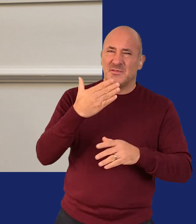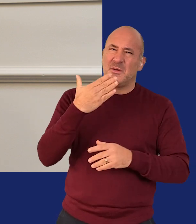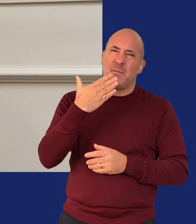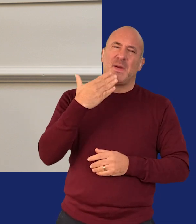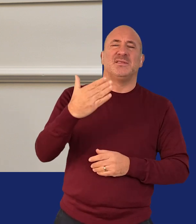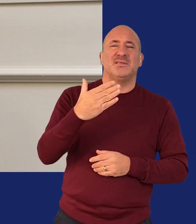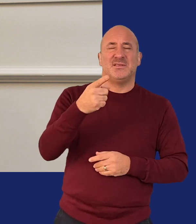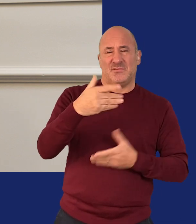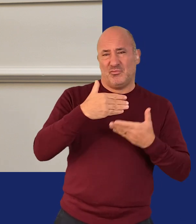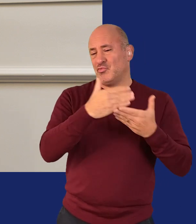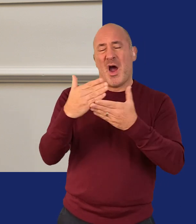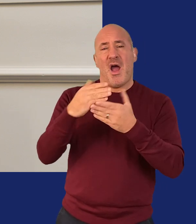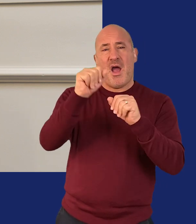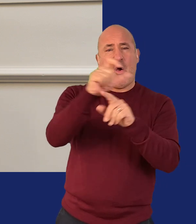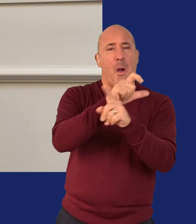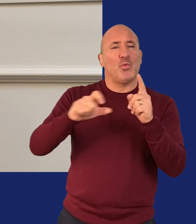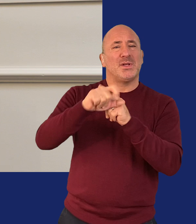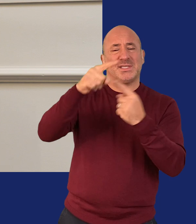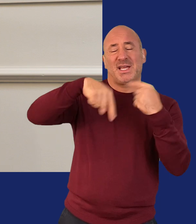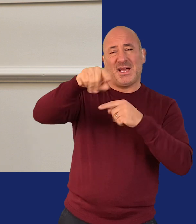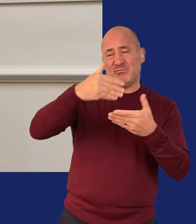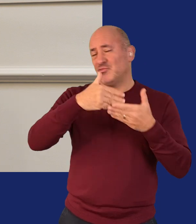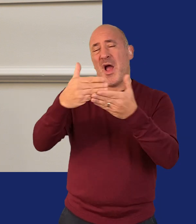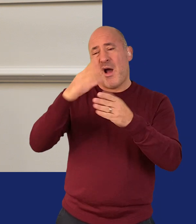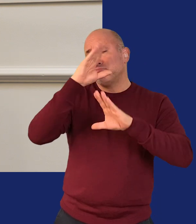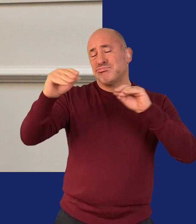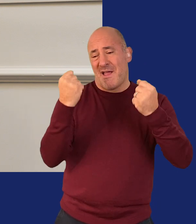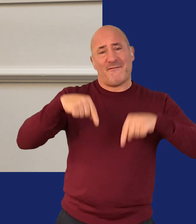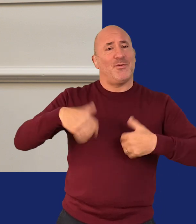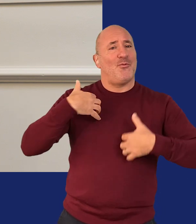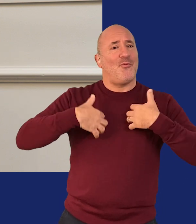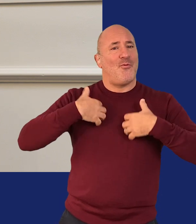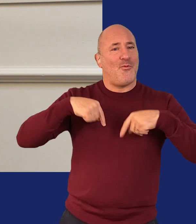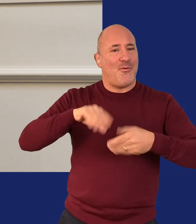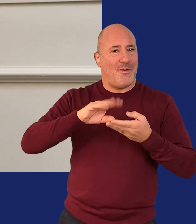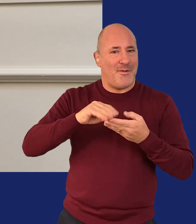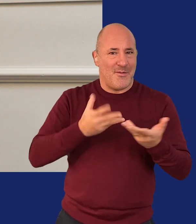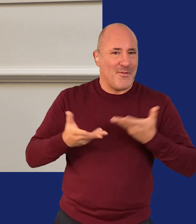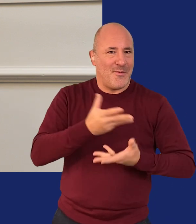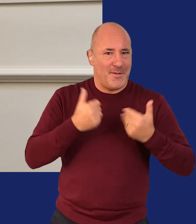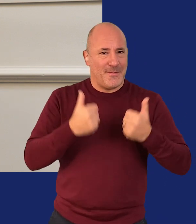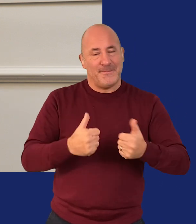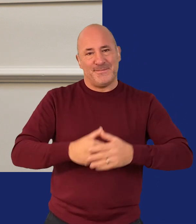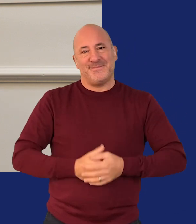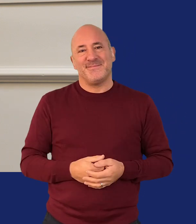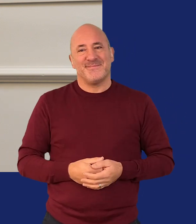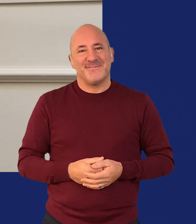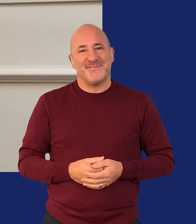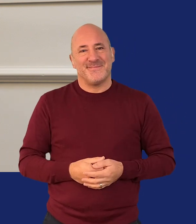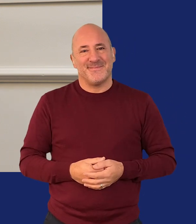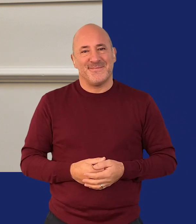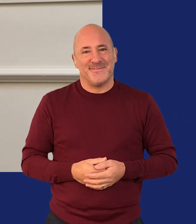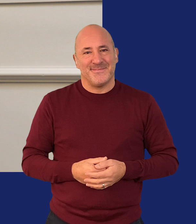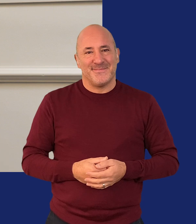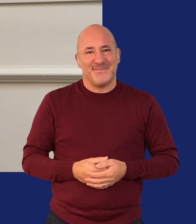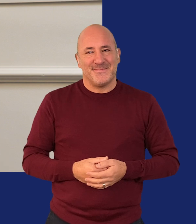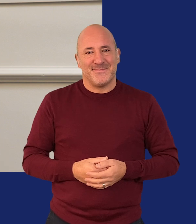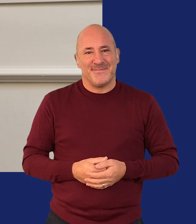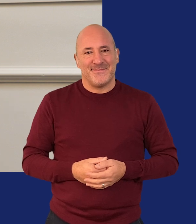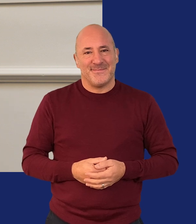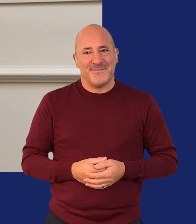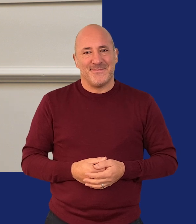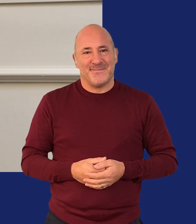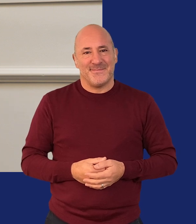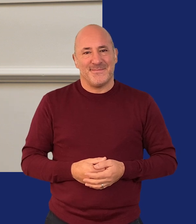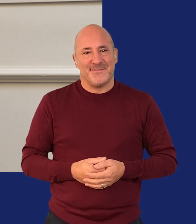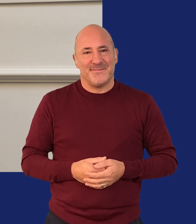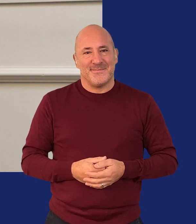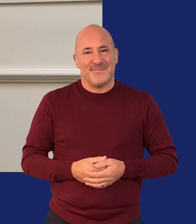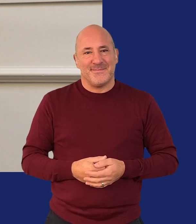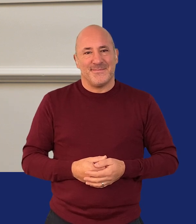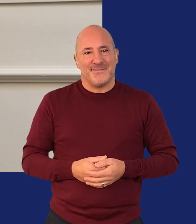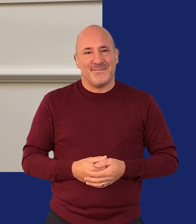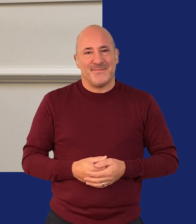you enjoyed this episode, please, uh, share it amongst your community.